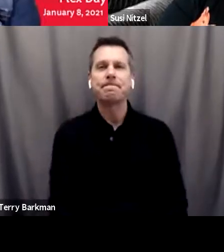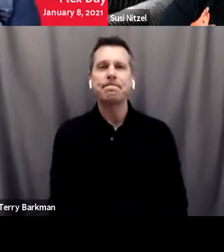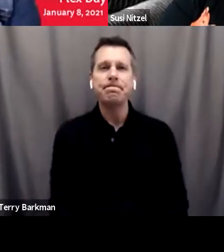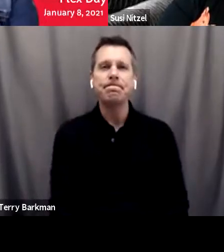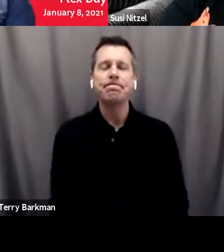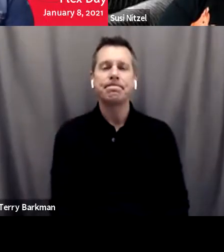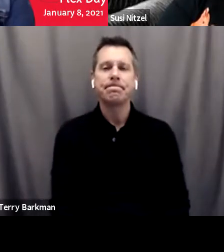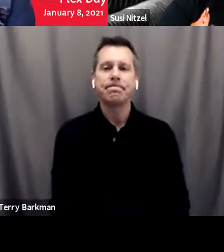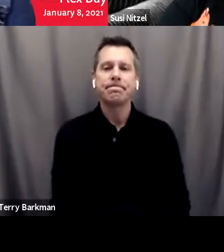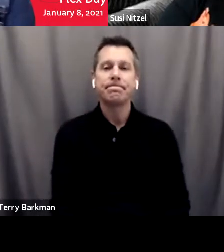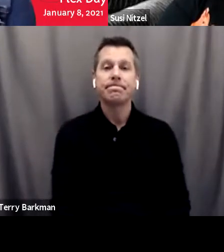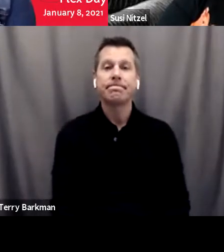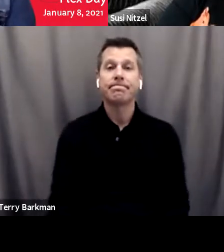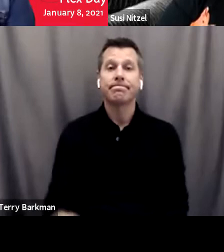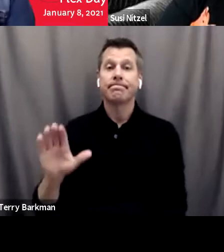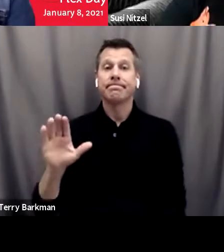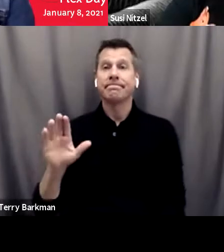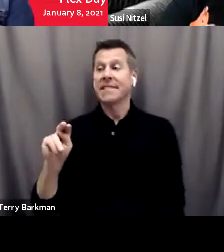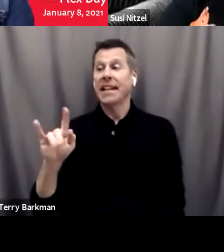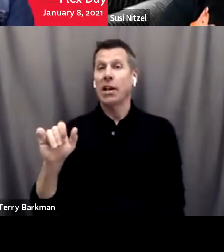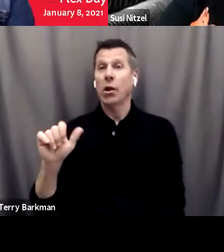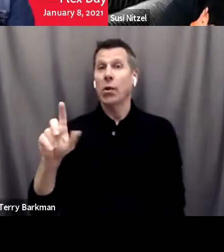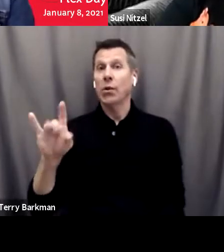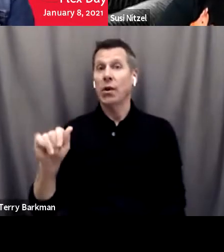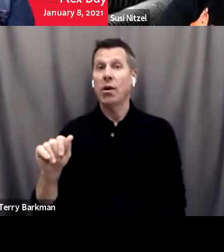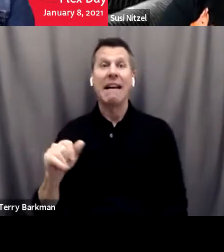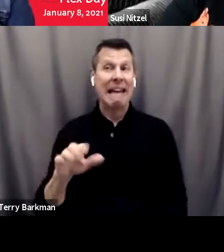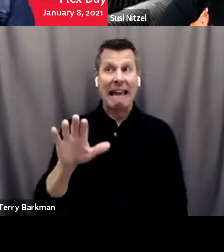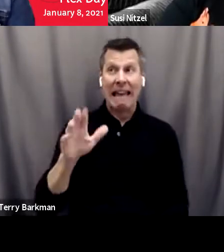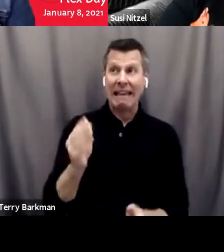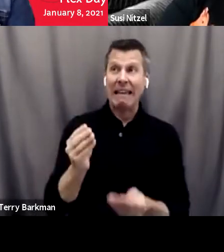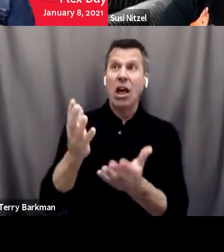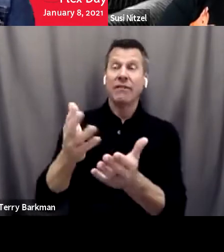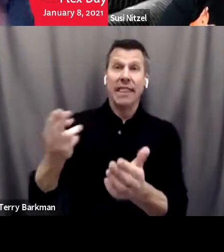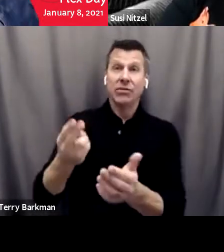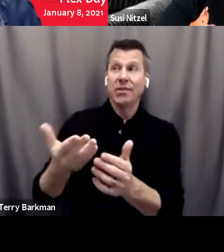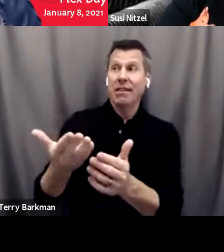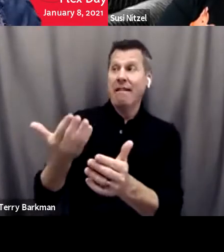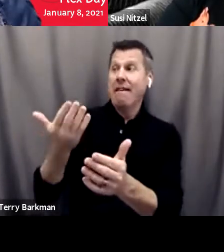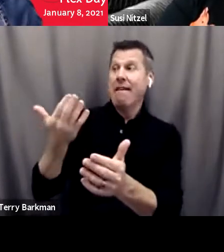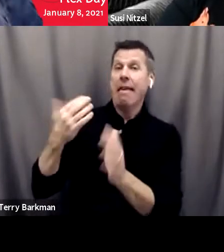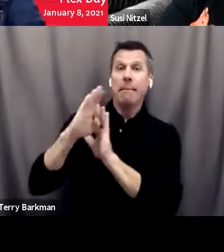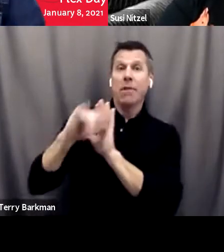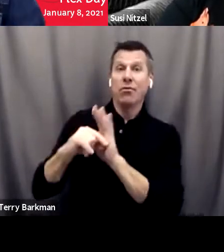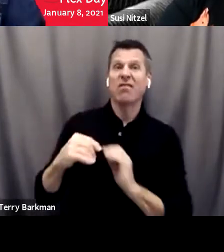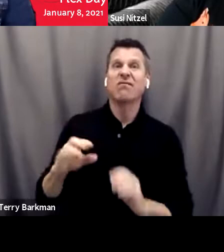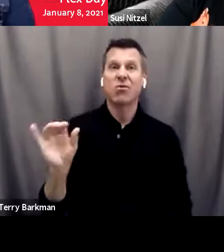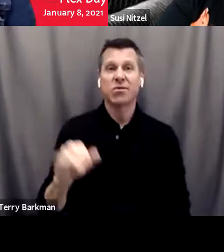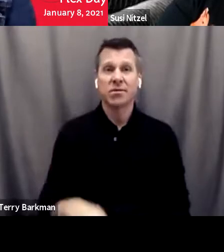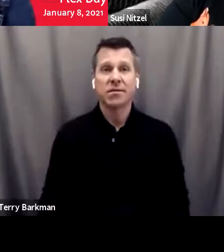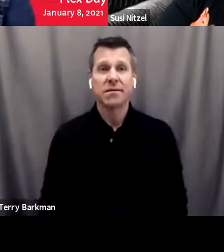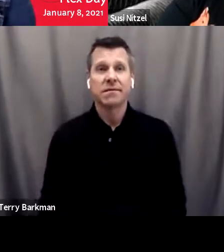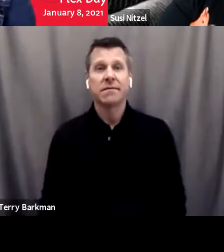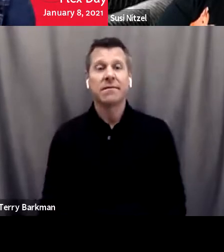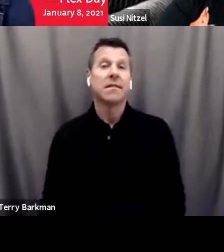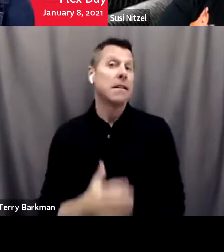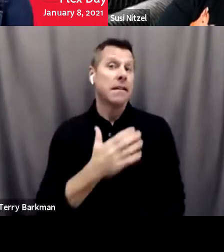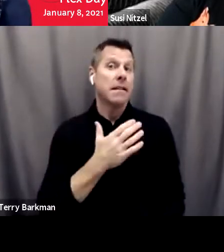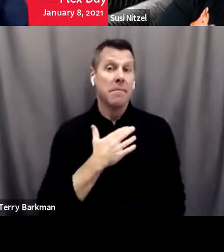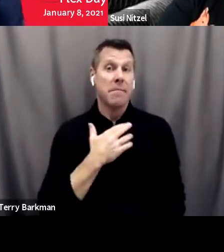And Michael i can i can include the history behind all of this as well. Because I my particular role of Hold on a second